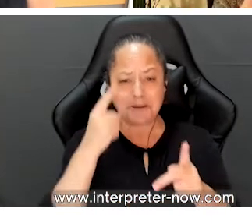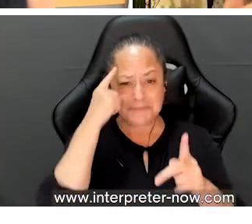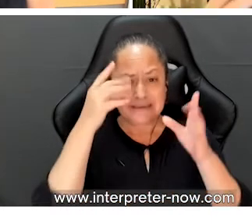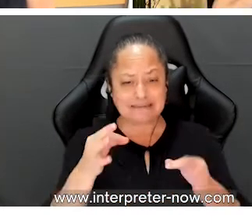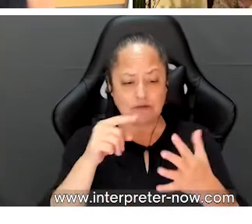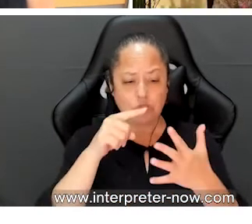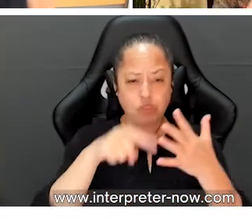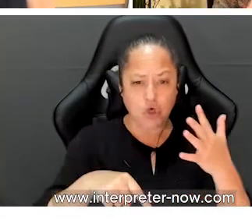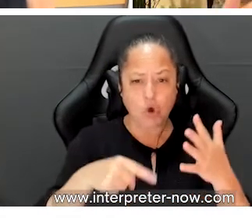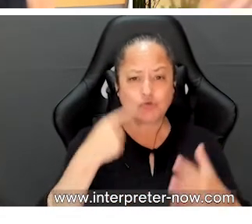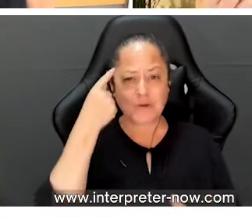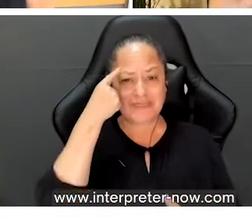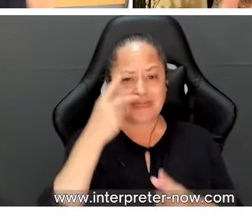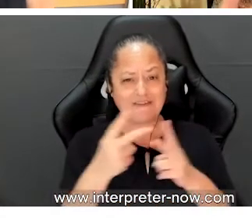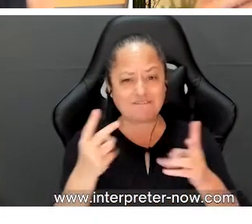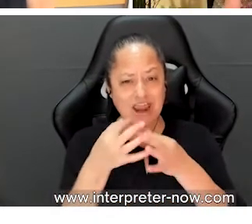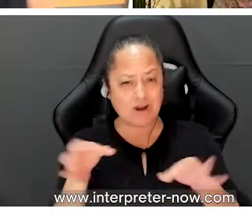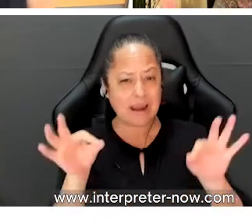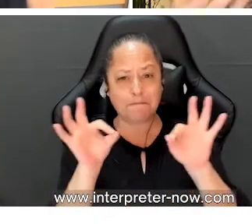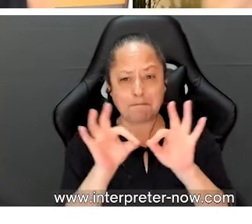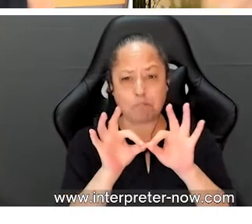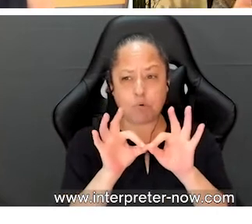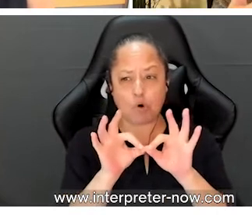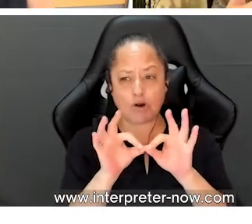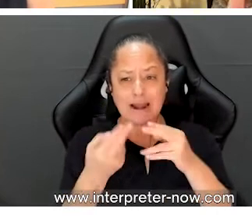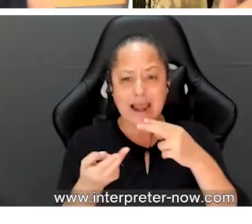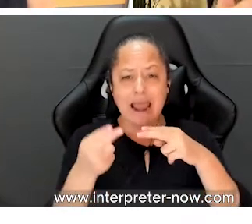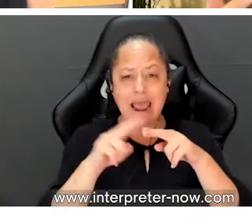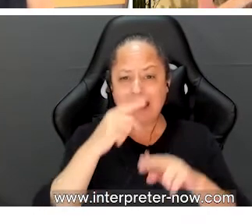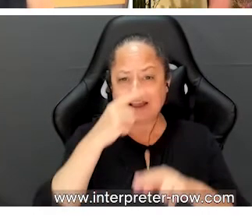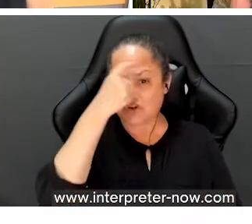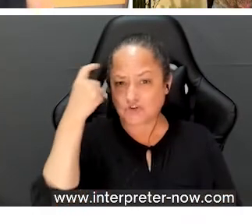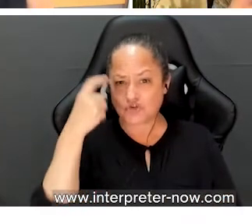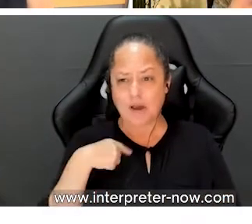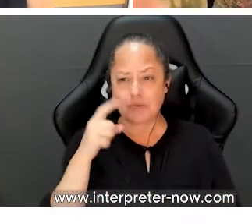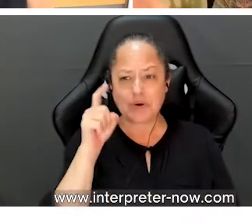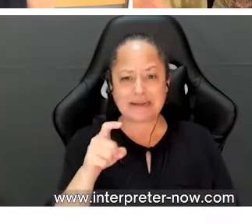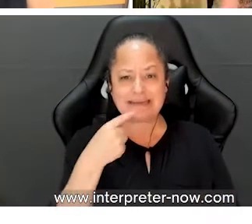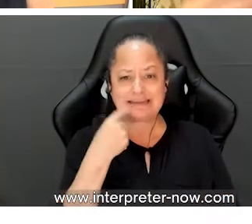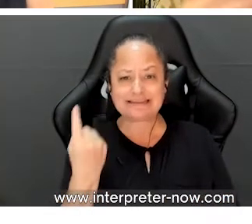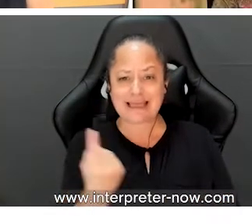really important and extra traumatizing, or we need to say something for the visuals of